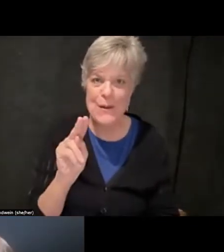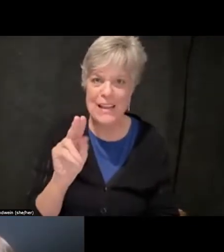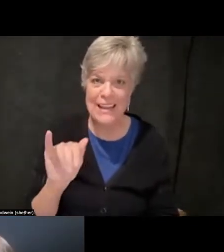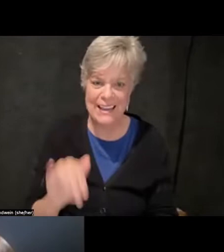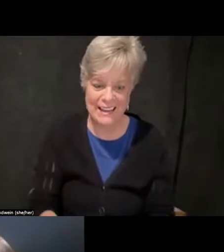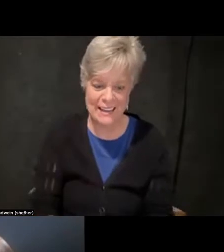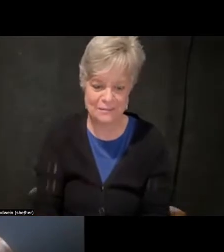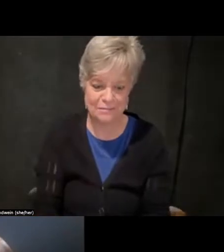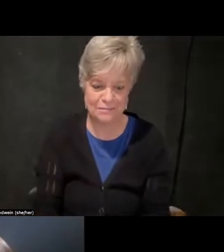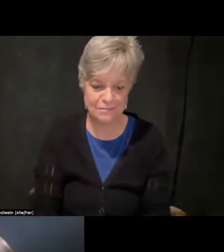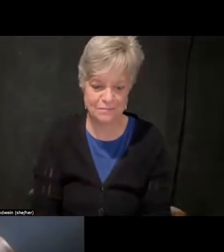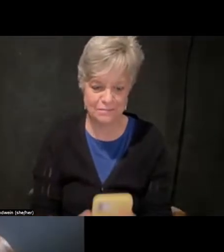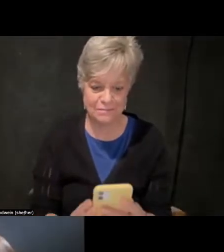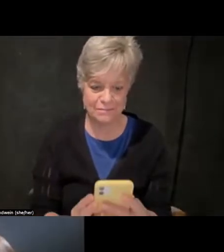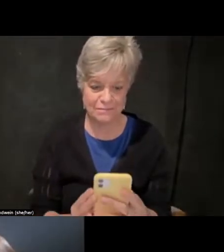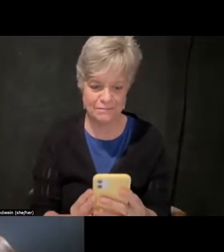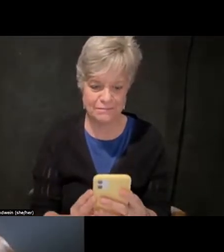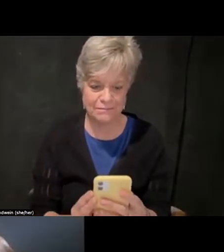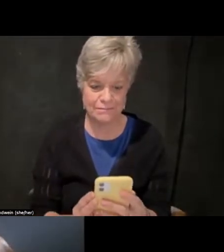Okay, so I will share my screen.